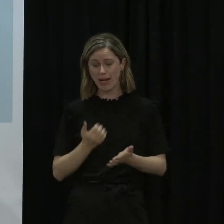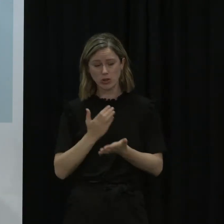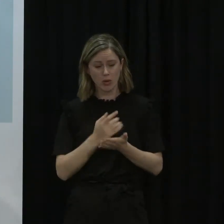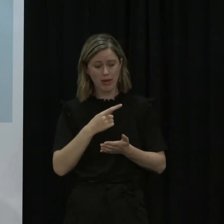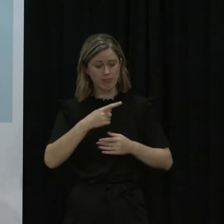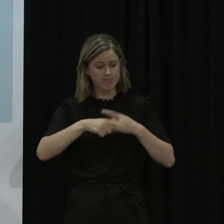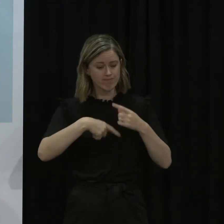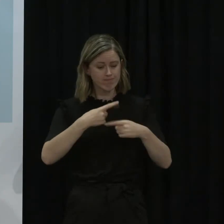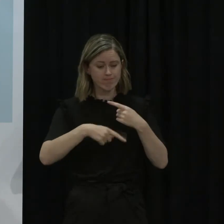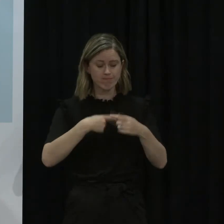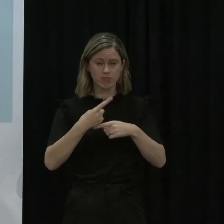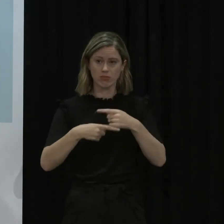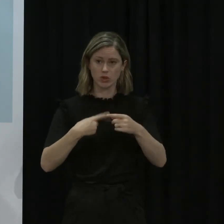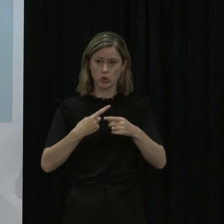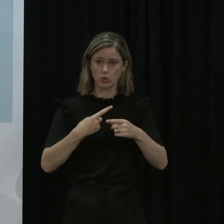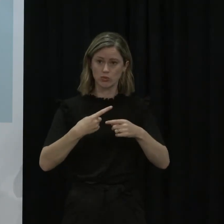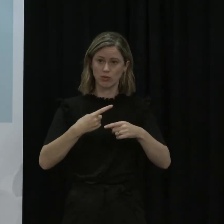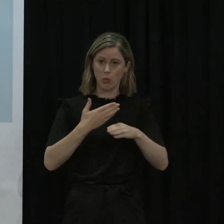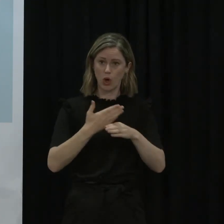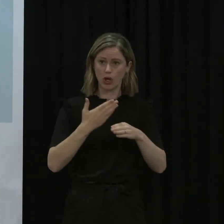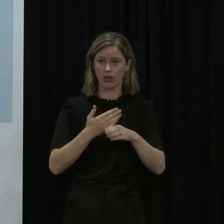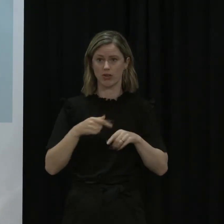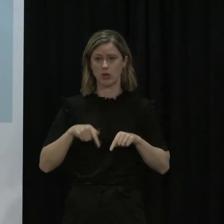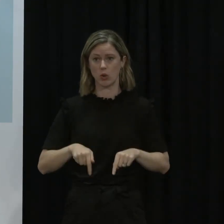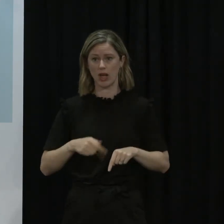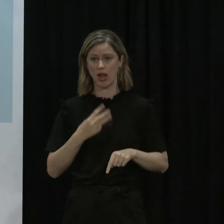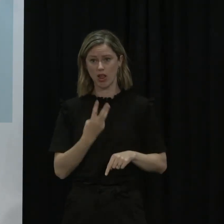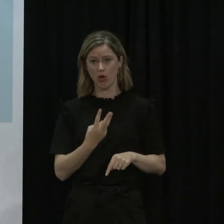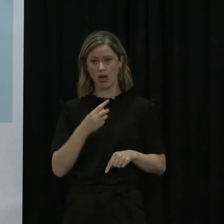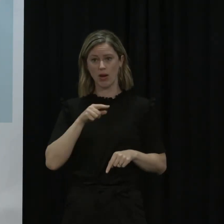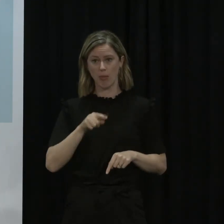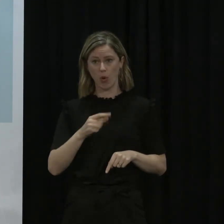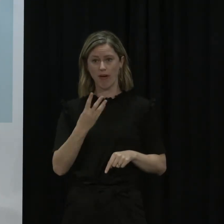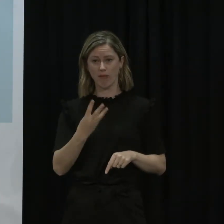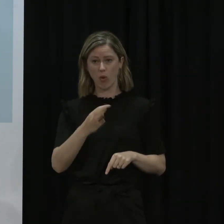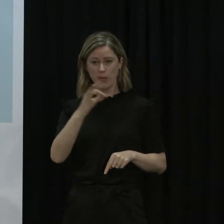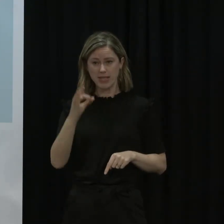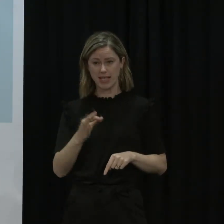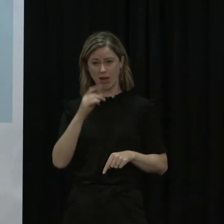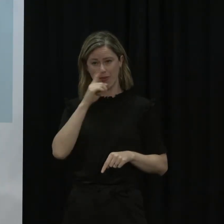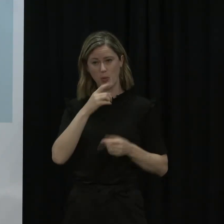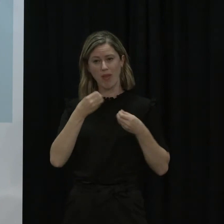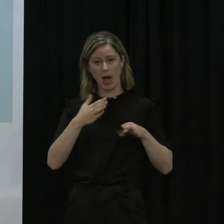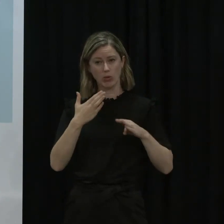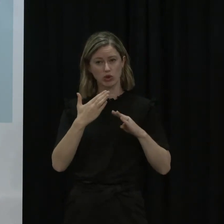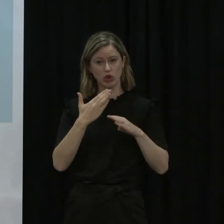actually gone to workers, some of them low income workers, to